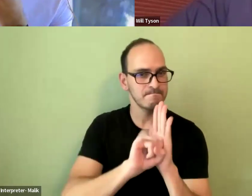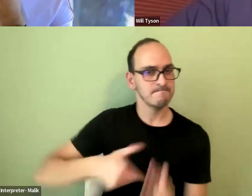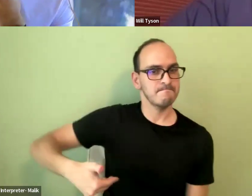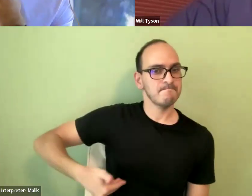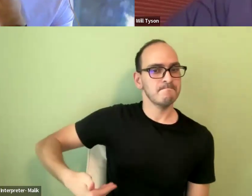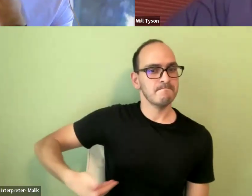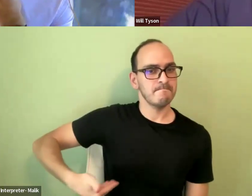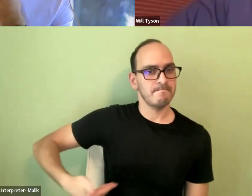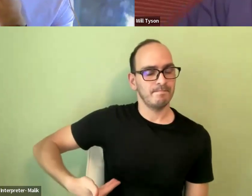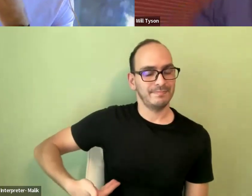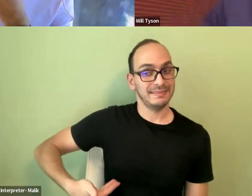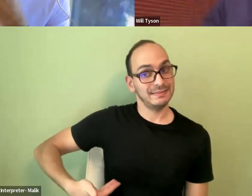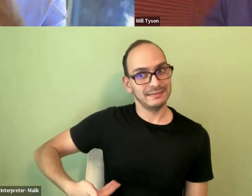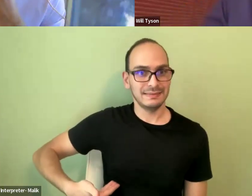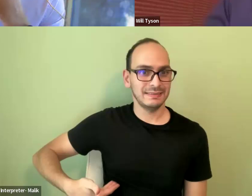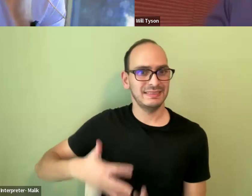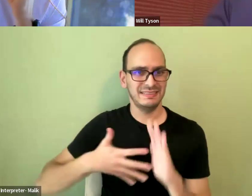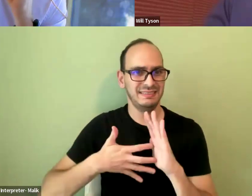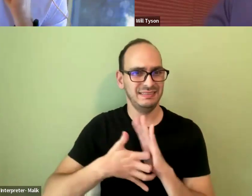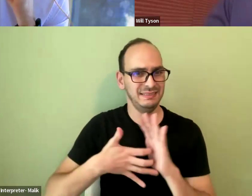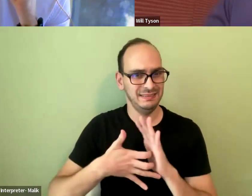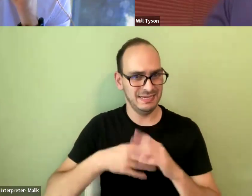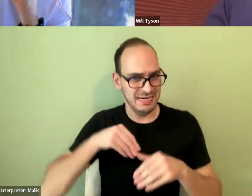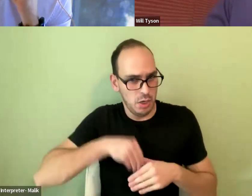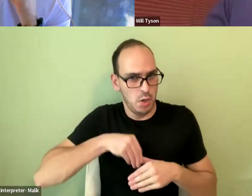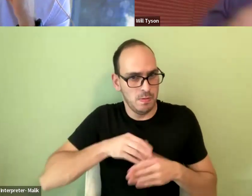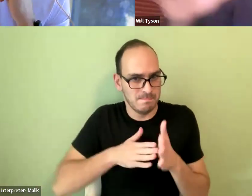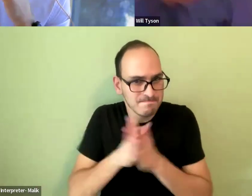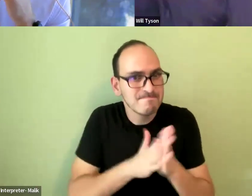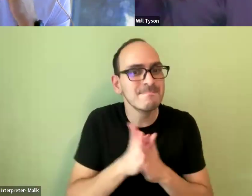Then there may be less internal motivation. But also less